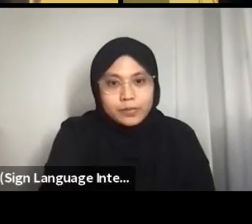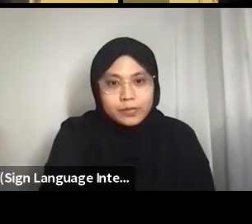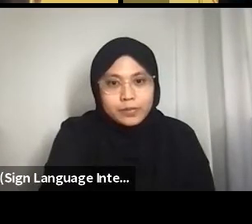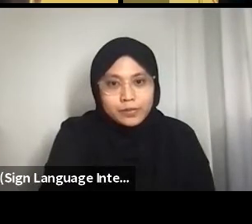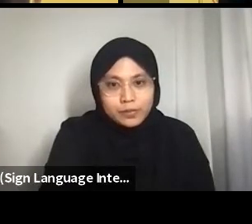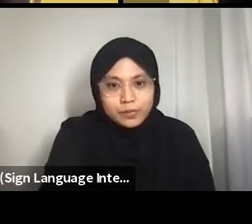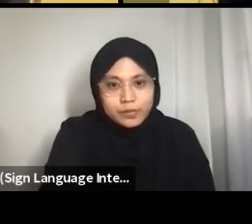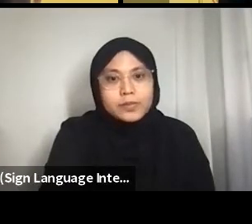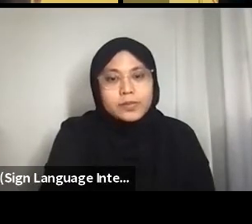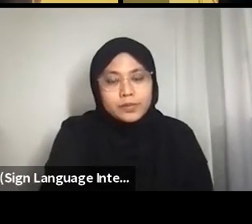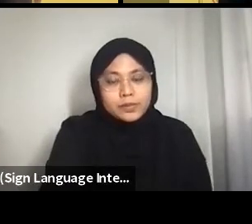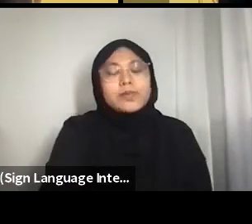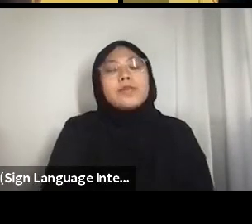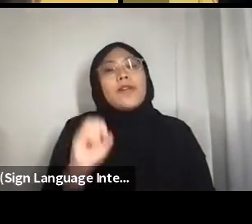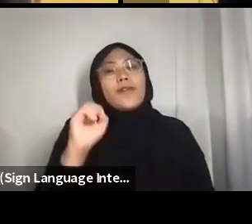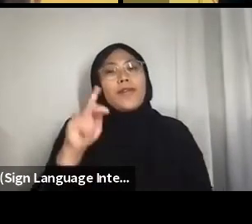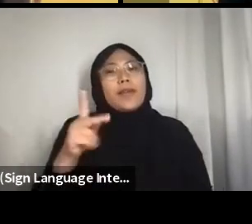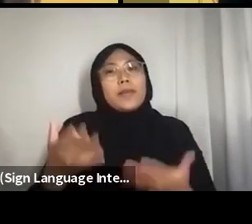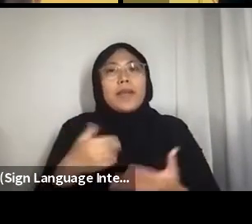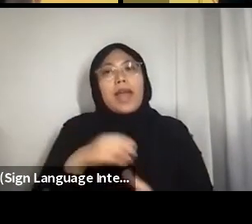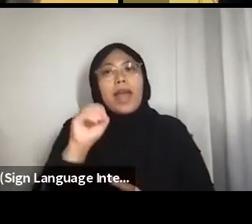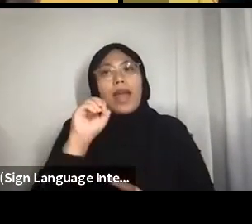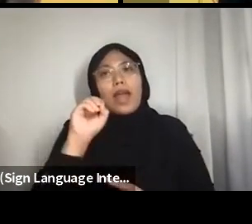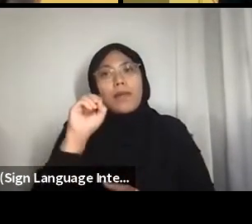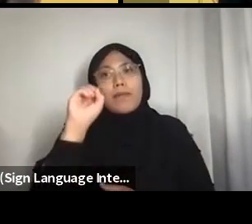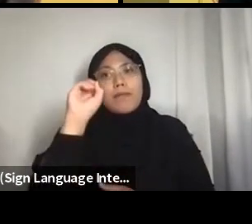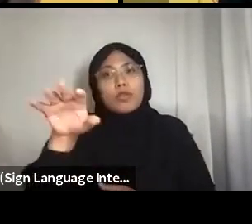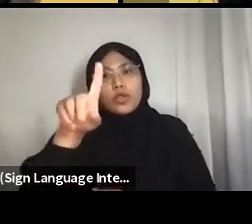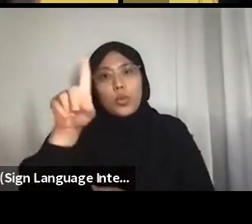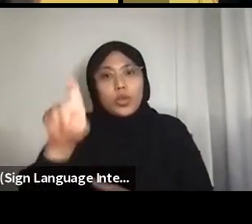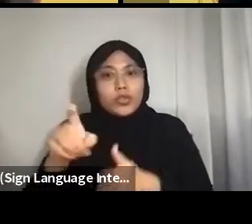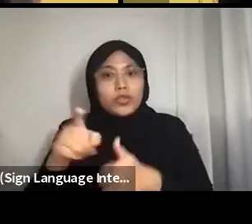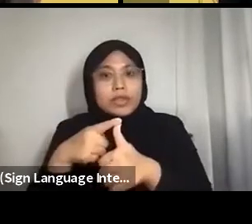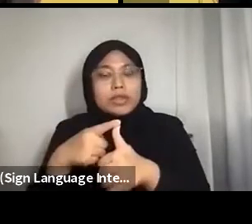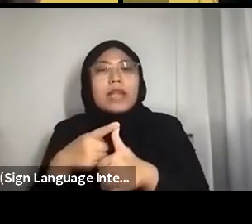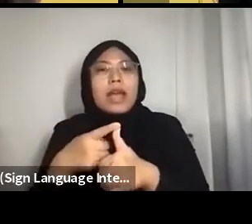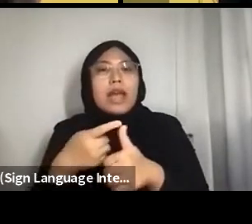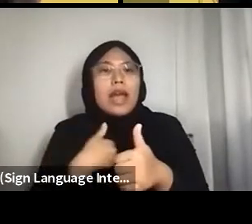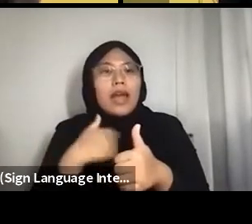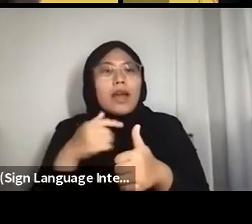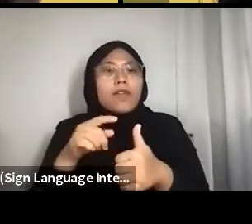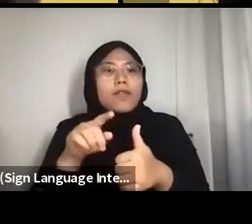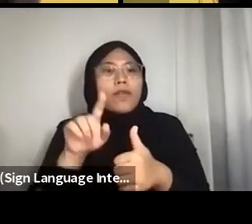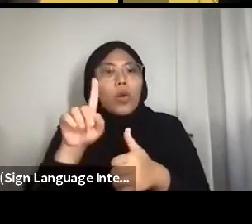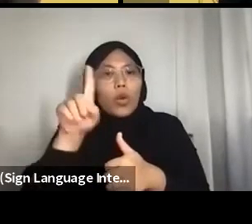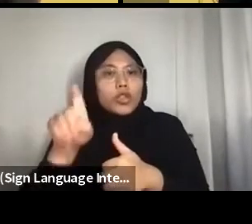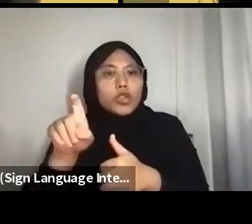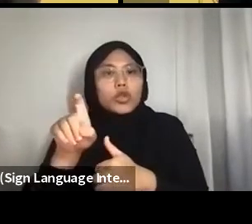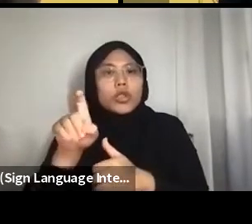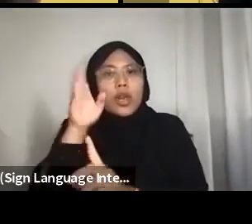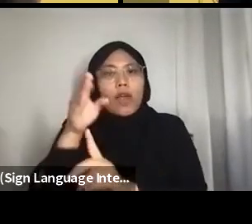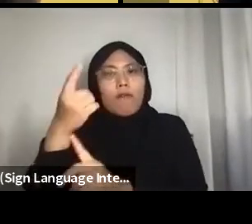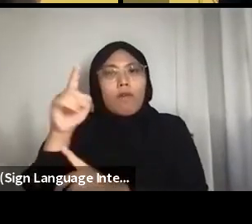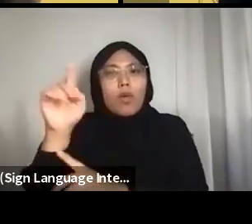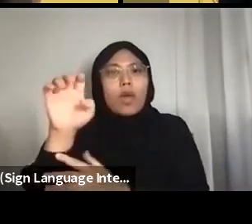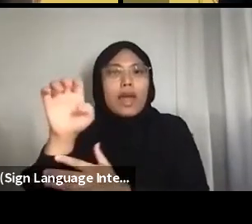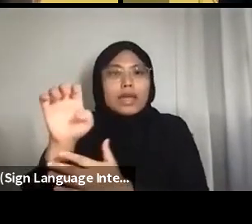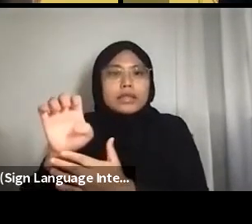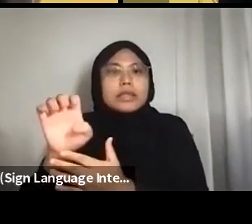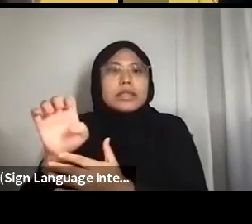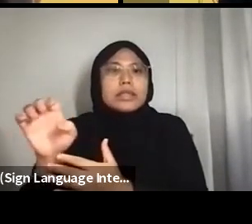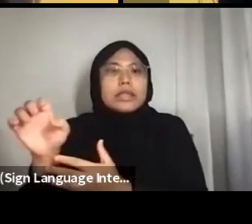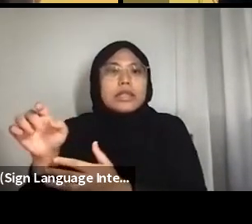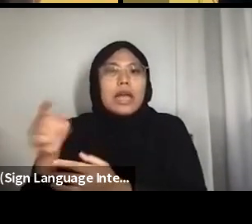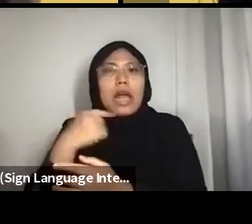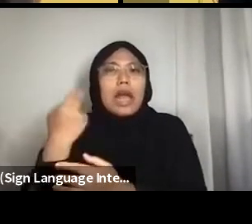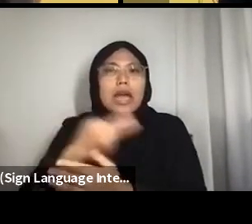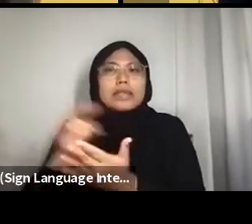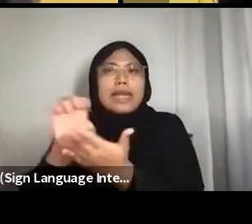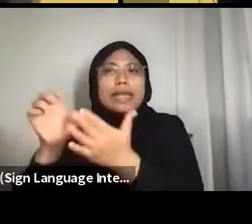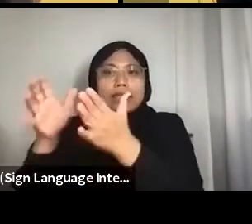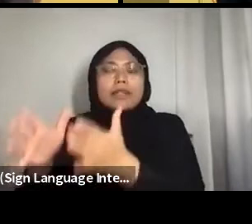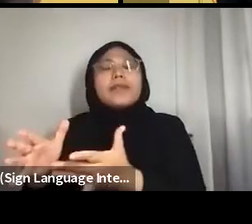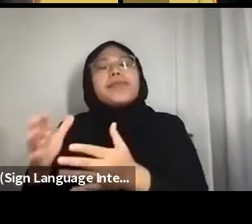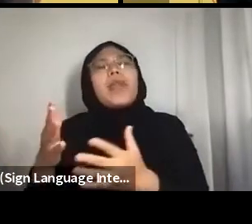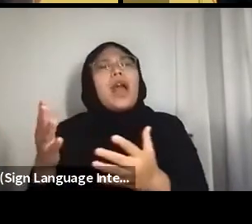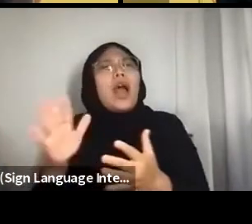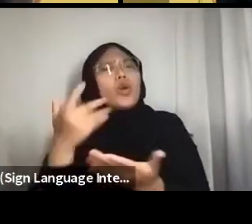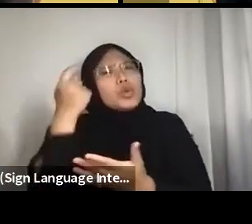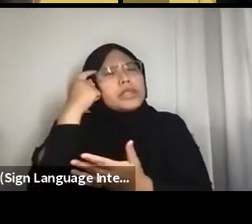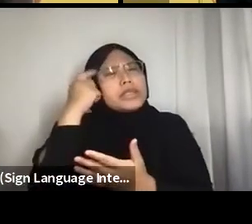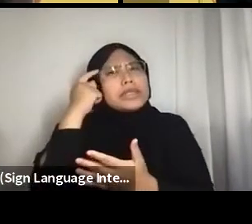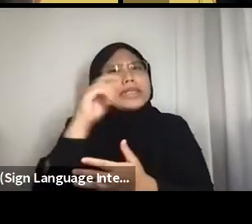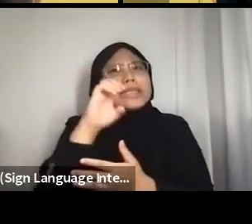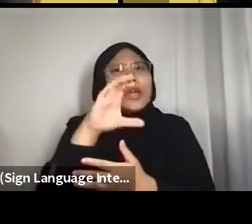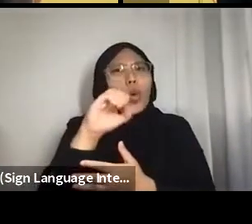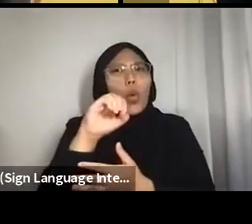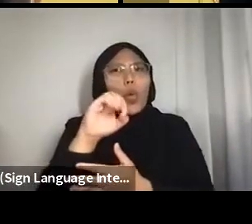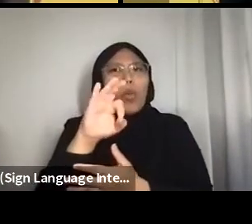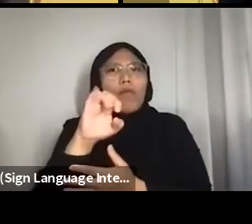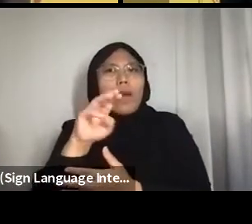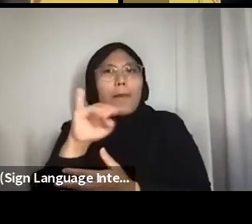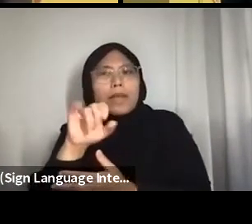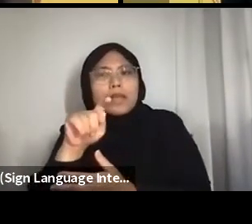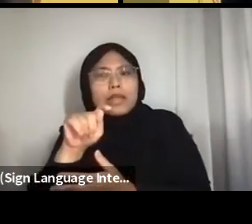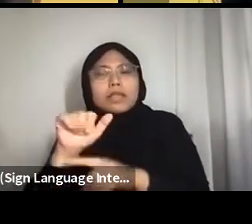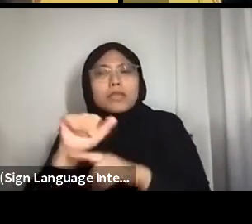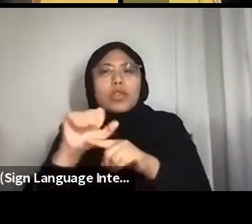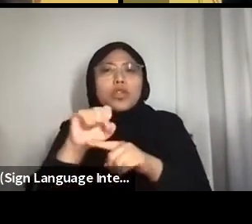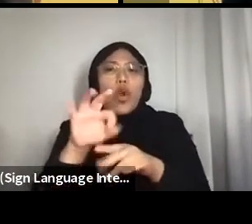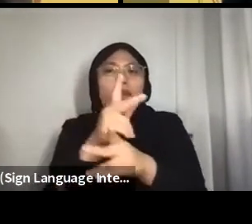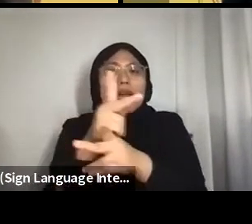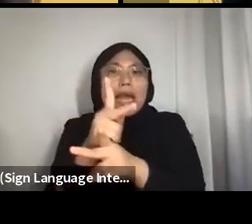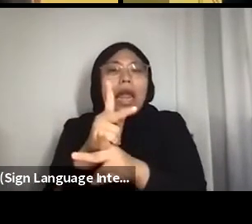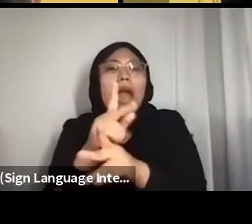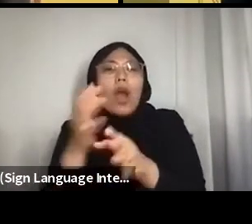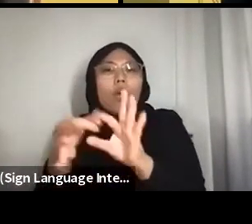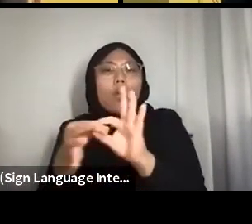So maybe I’ll pose this question first, and then Esther there’s a question that’s for us as editors, but: “How do you think an ecofeminist practice of care might help us deal with the climate crisis?”